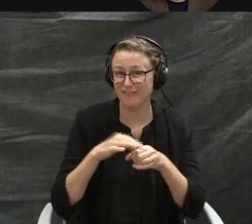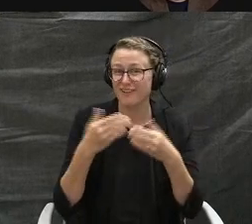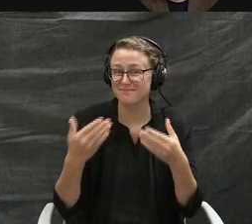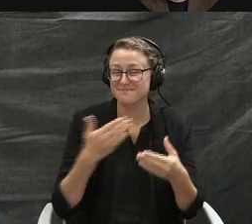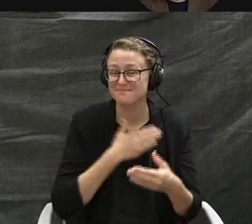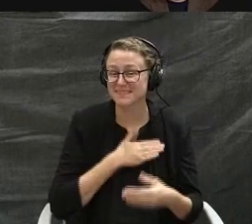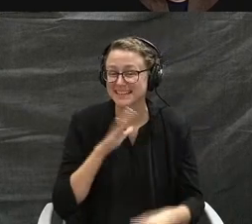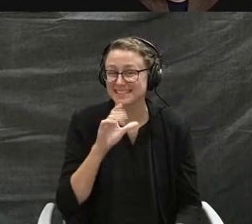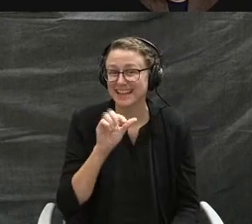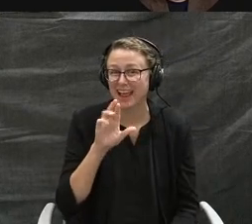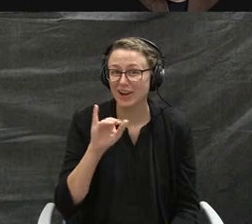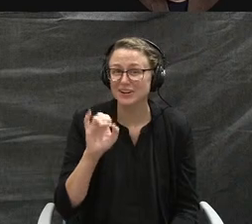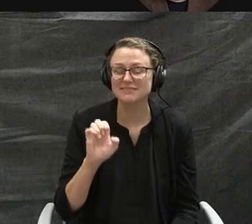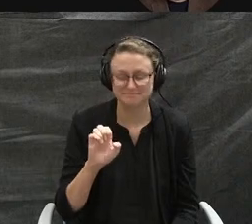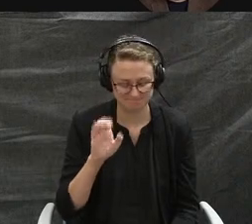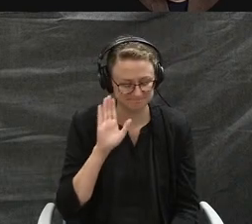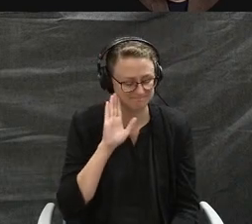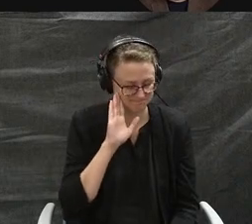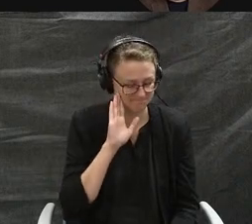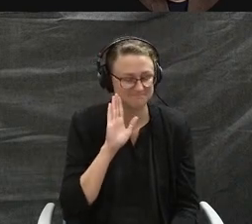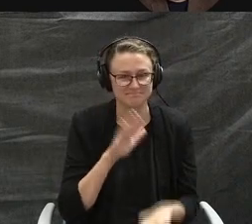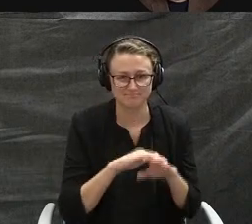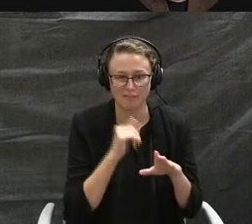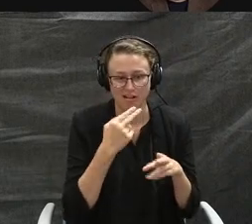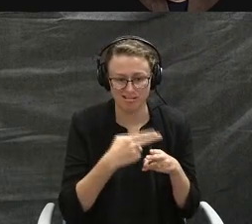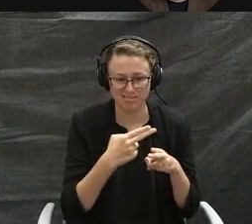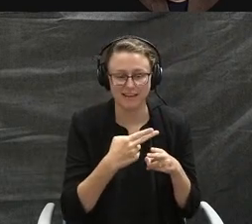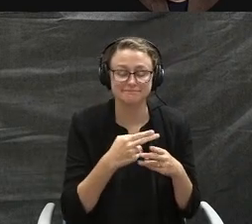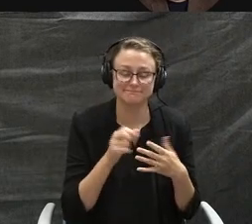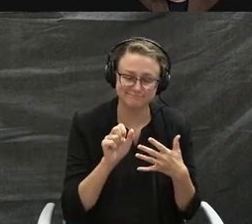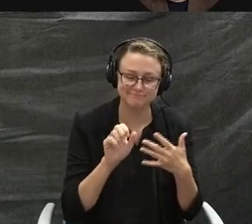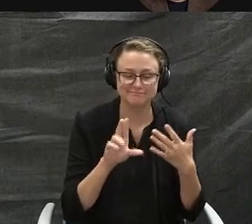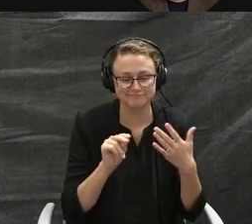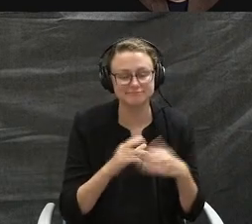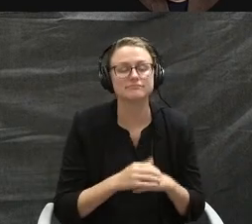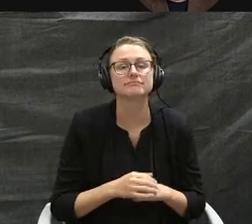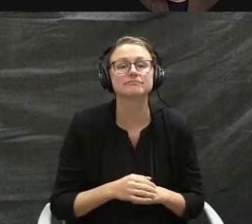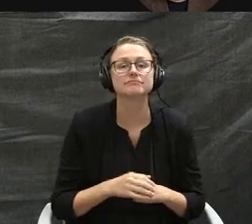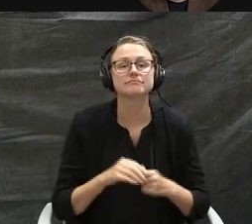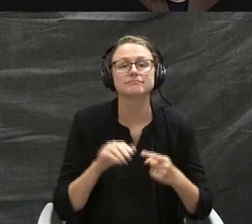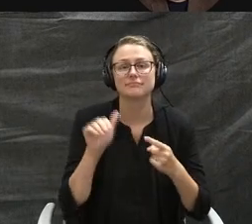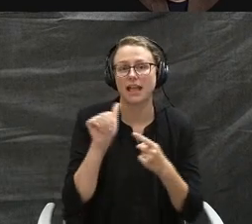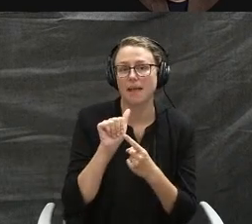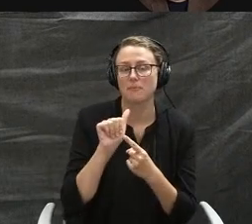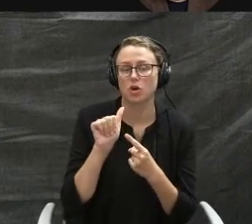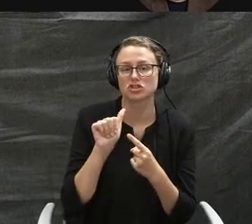Well, your name if in favor please say I oppose nae board member Ambrose and.